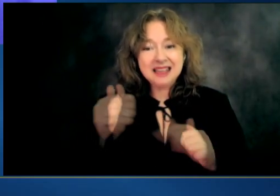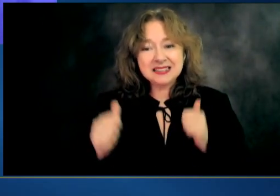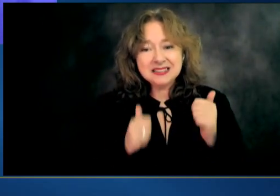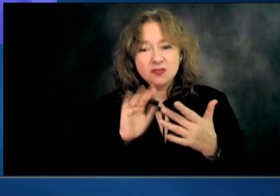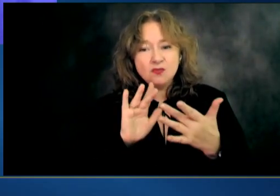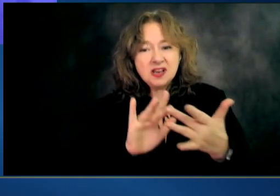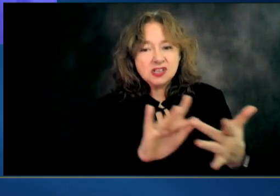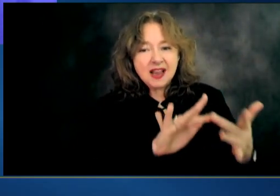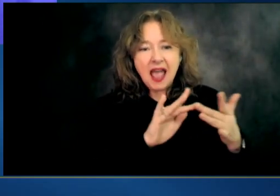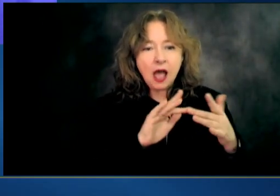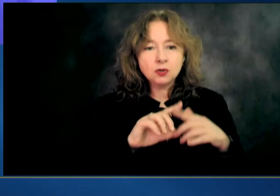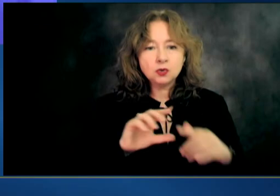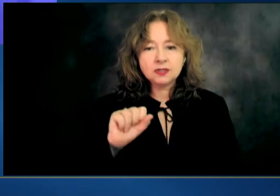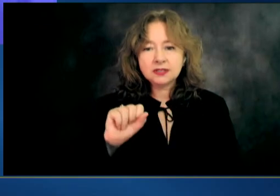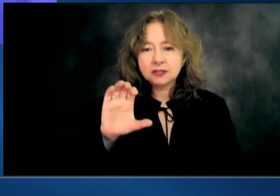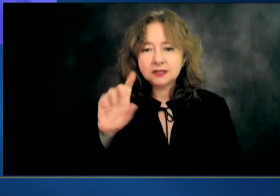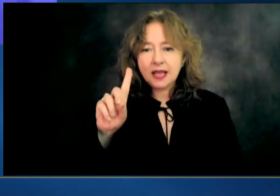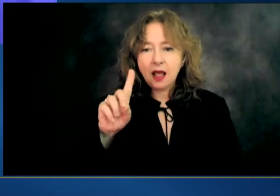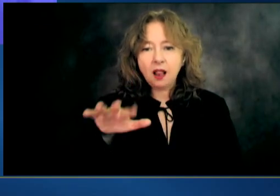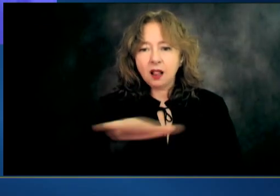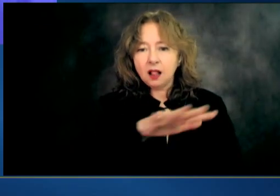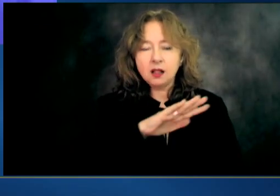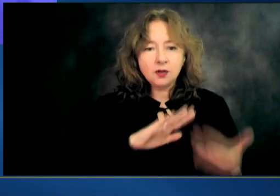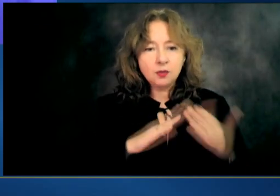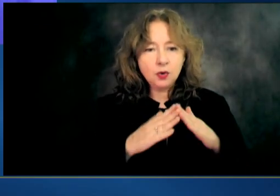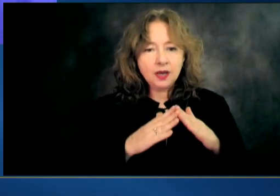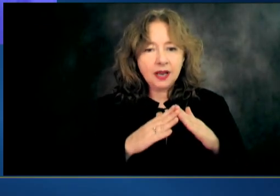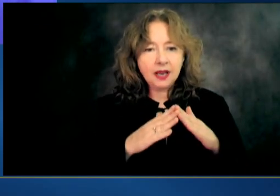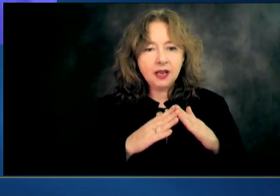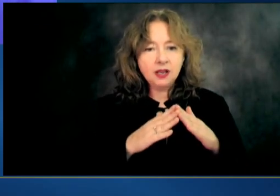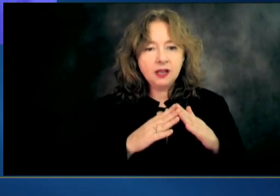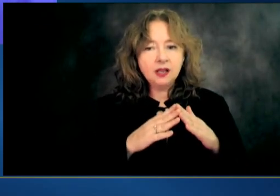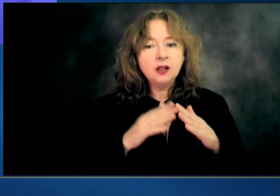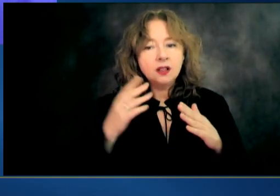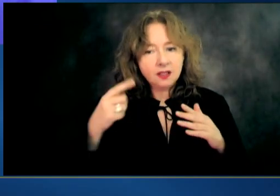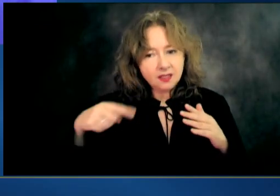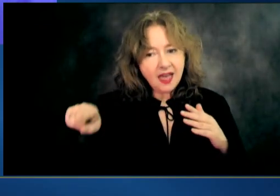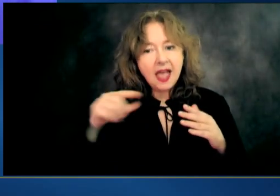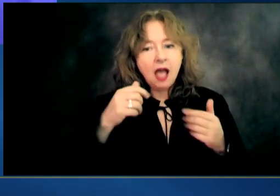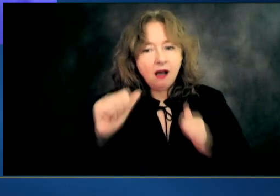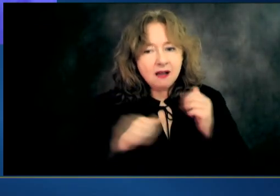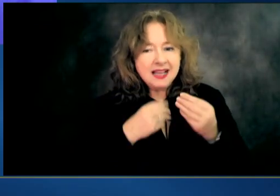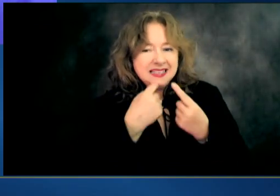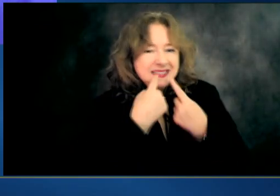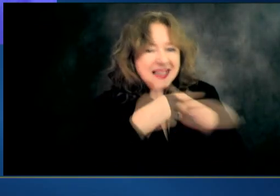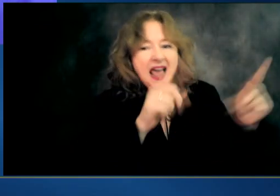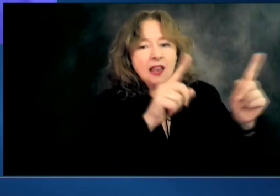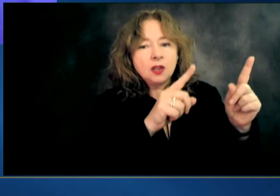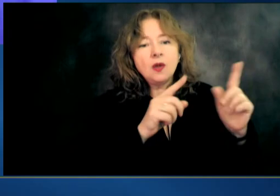community to let you know what it takes to apply to get SSA benefits